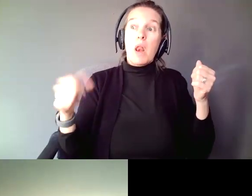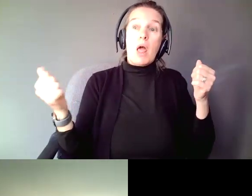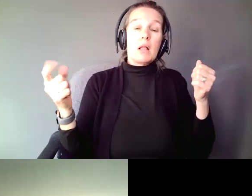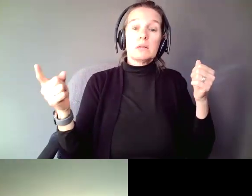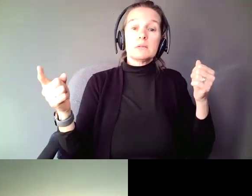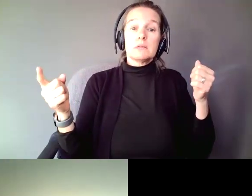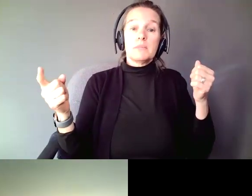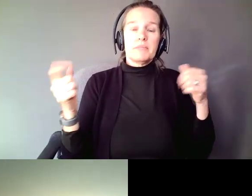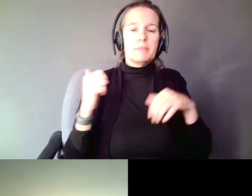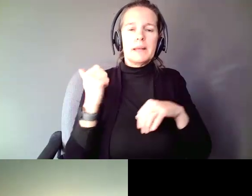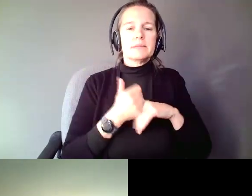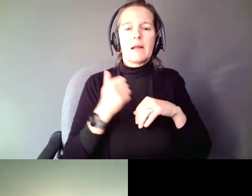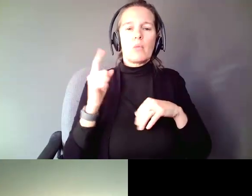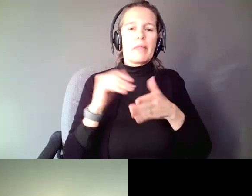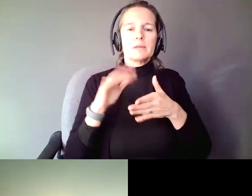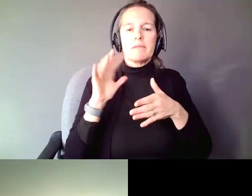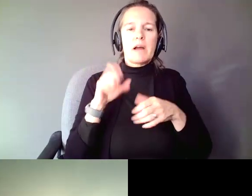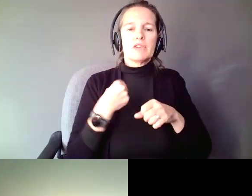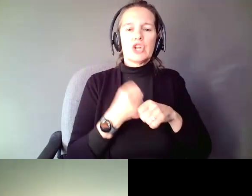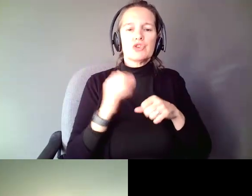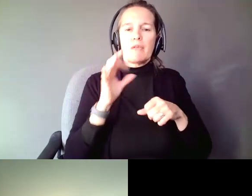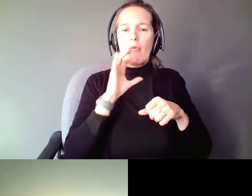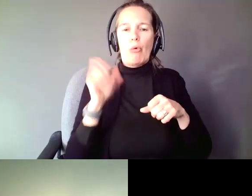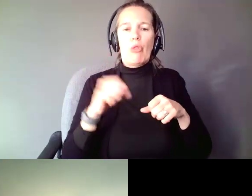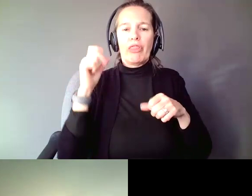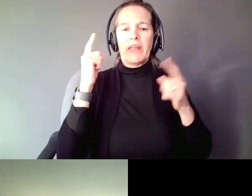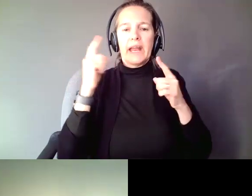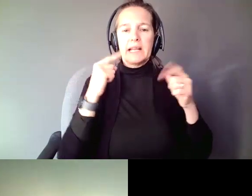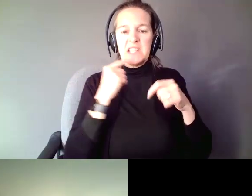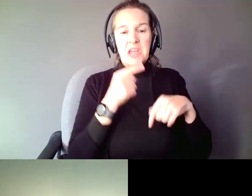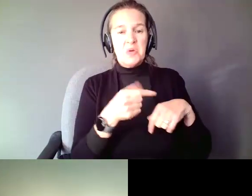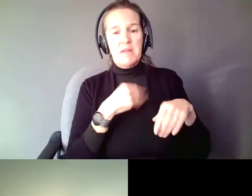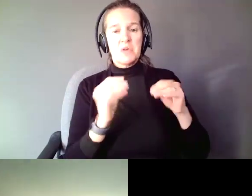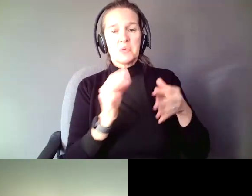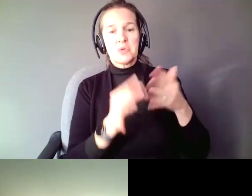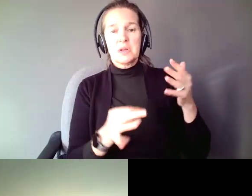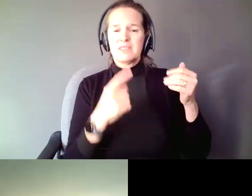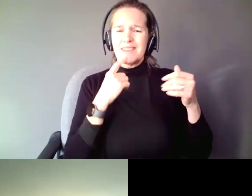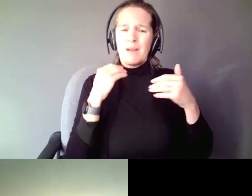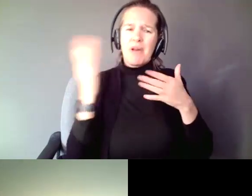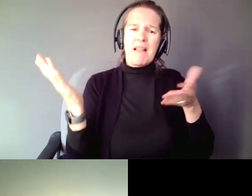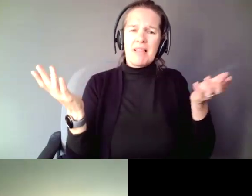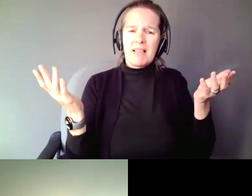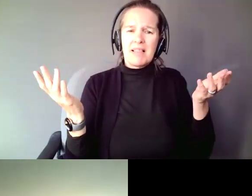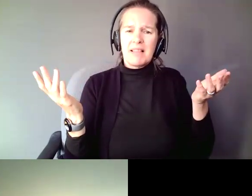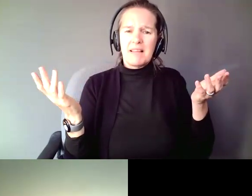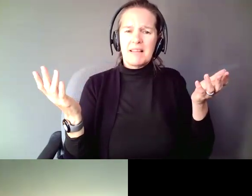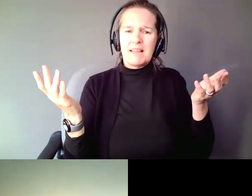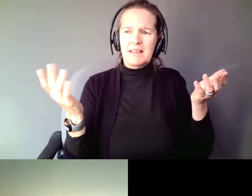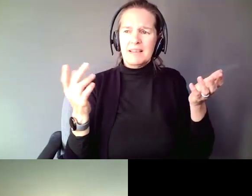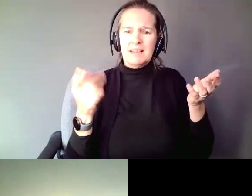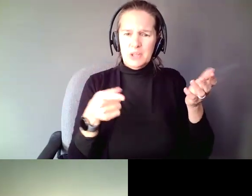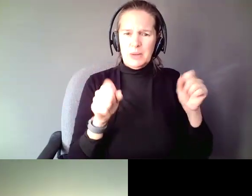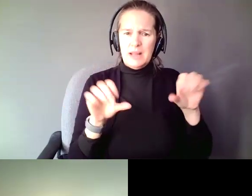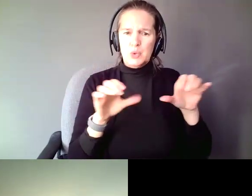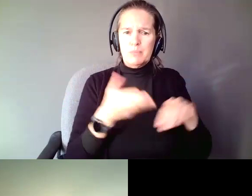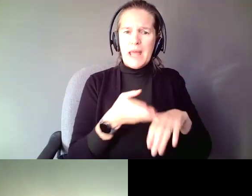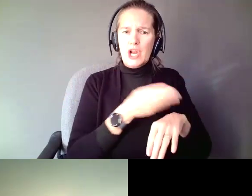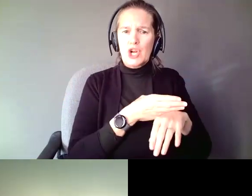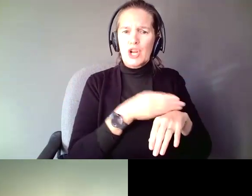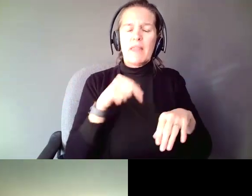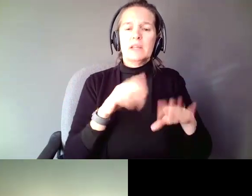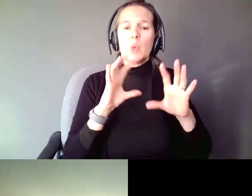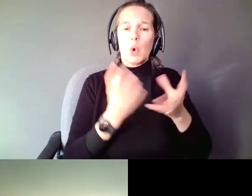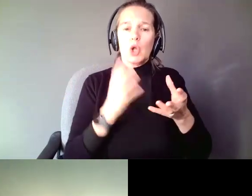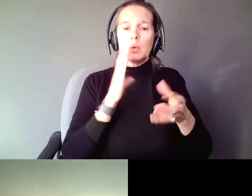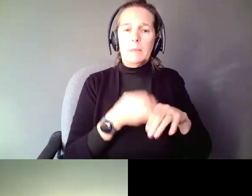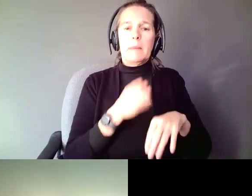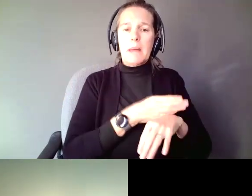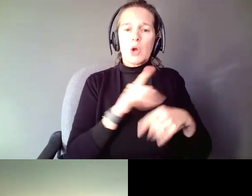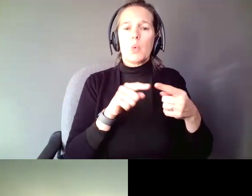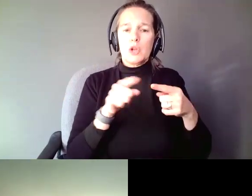of outdated thinking, telling you that you have no choice. I would just say go to hell. You can do better. And this world will be better when you do better.